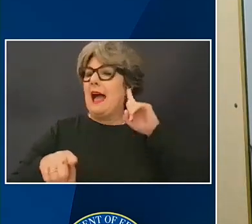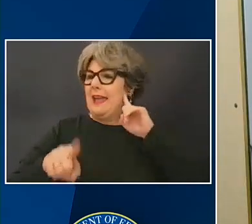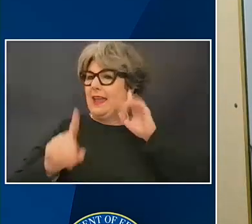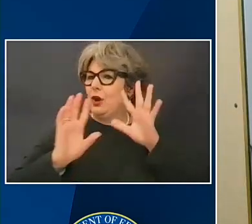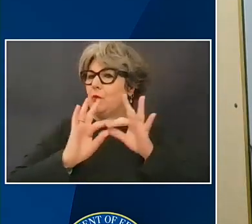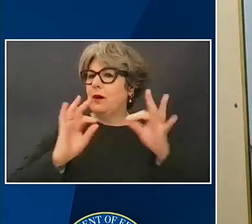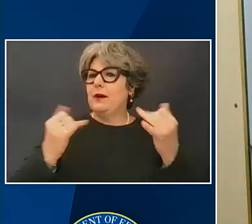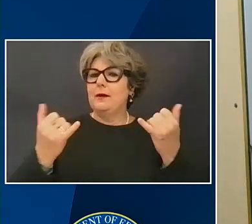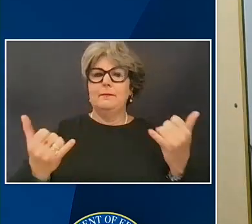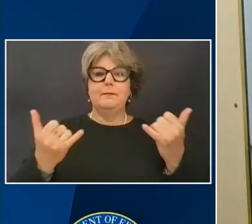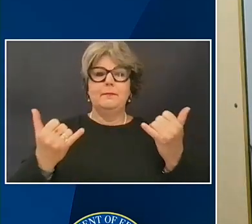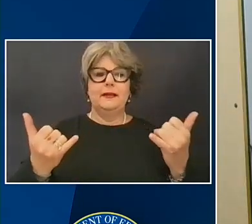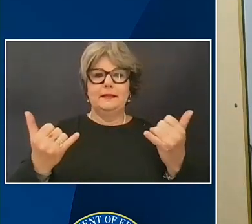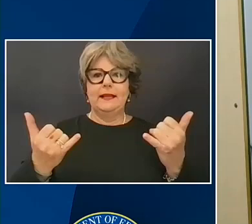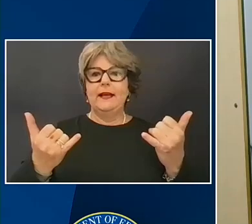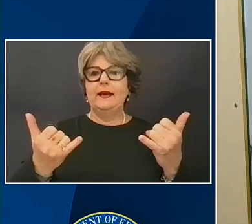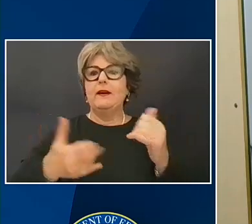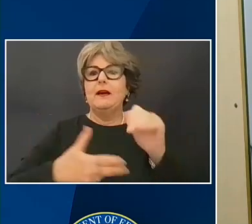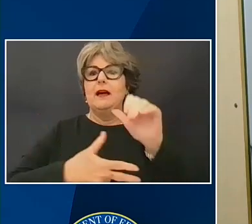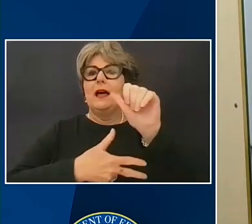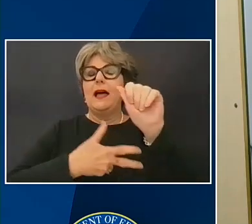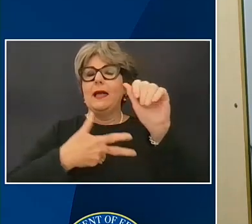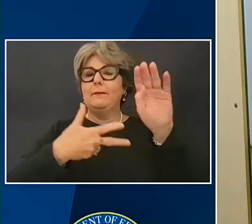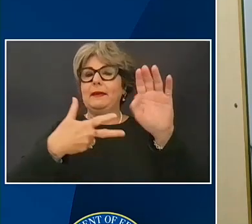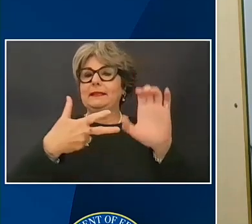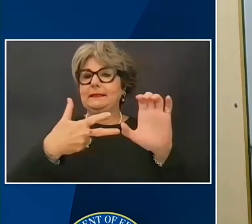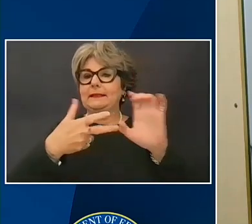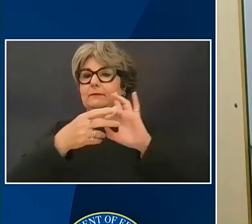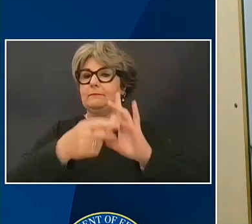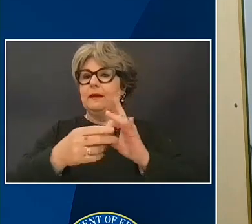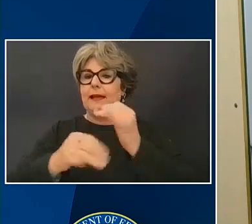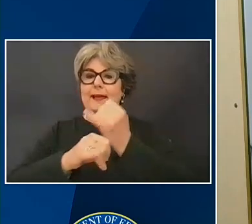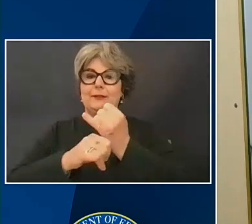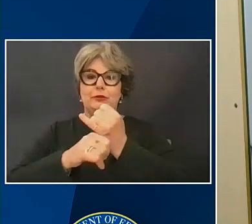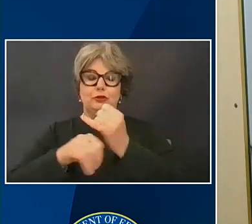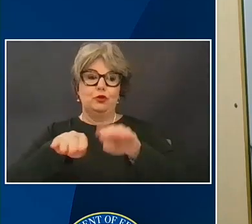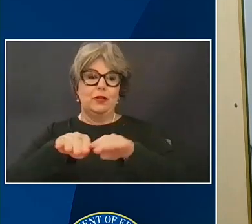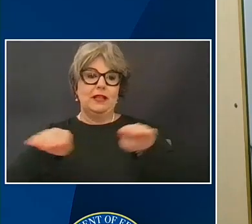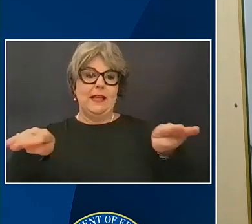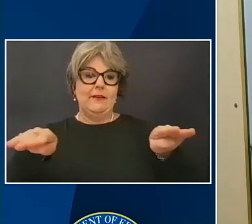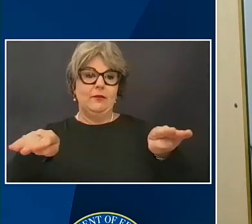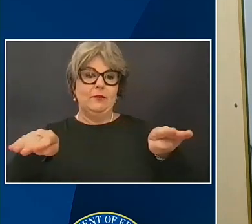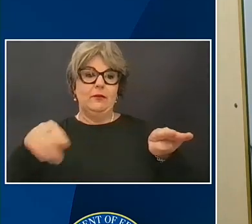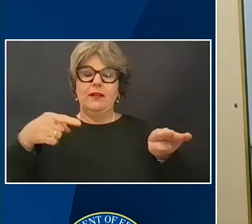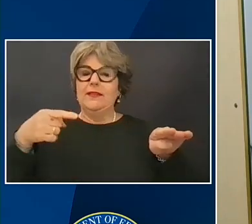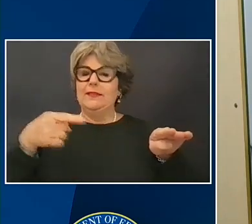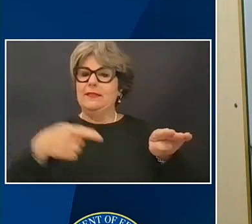(c) actually do speak at an institution level. And so this actually feels like an outlier to me in terms of the